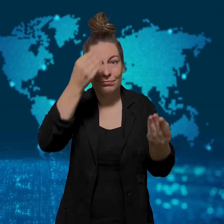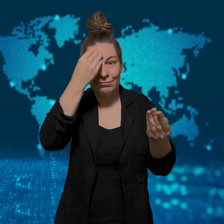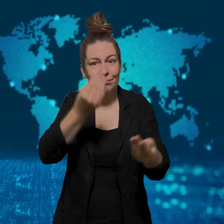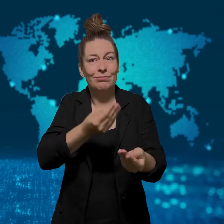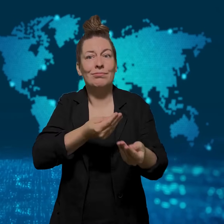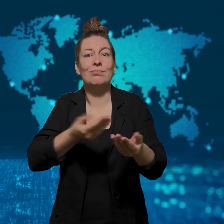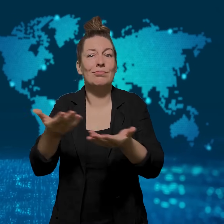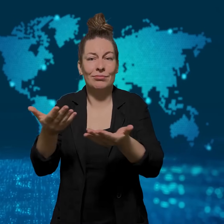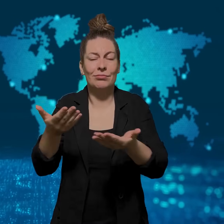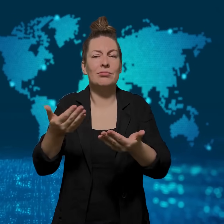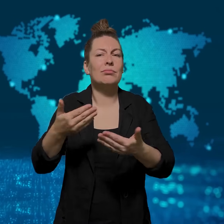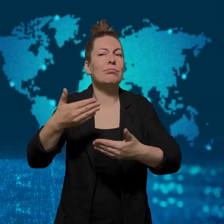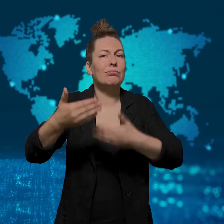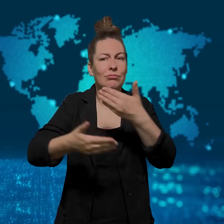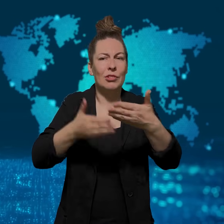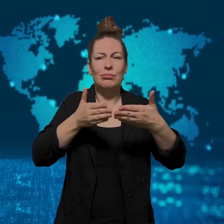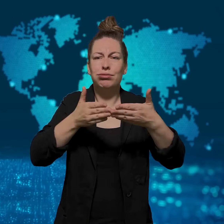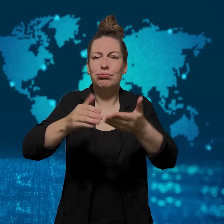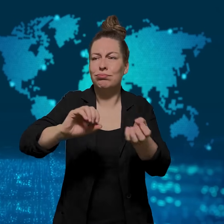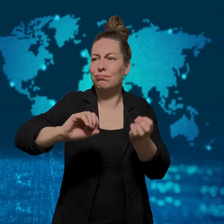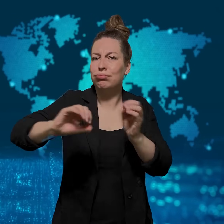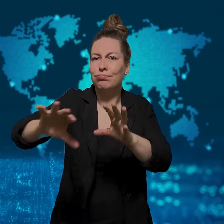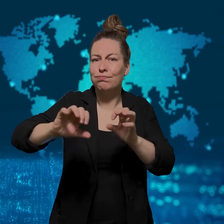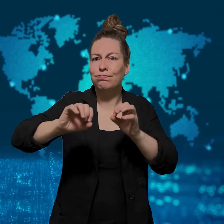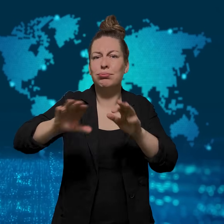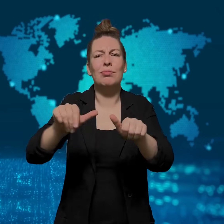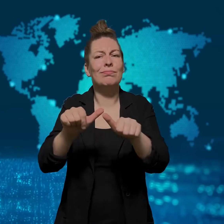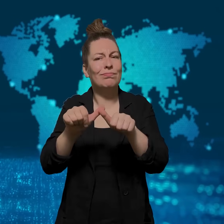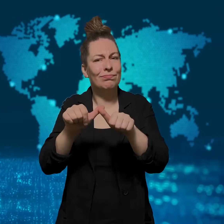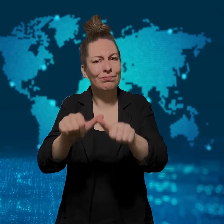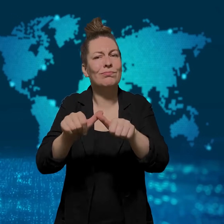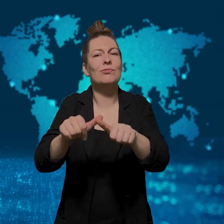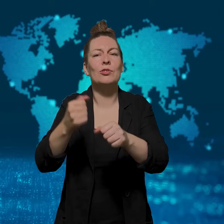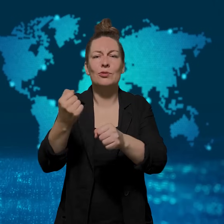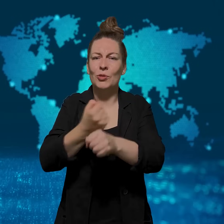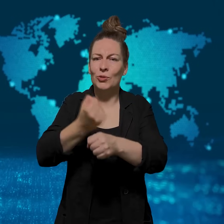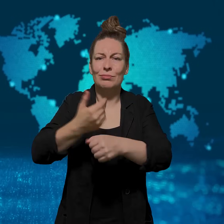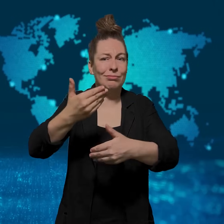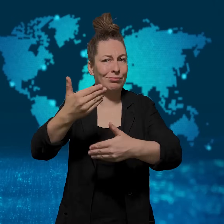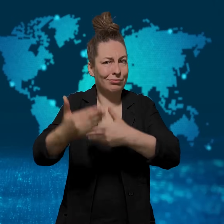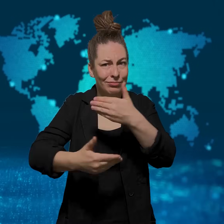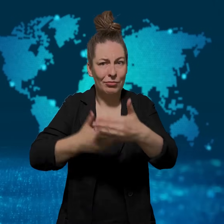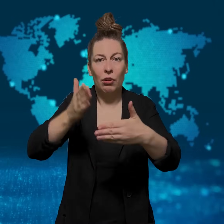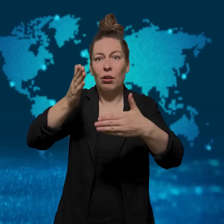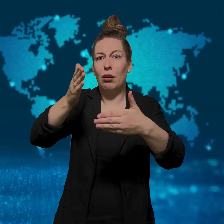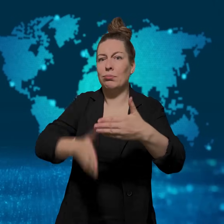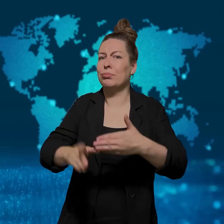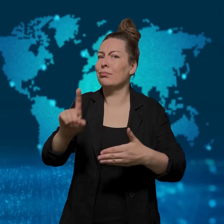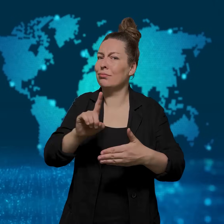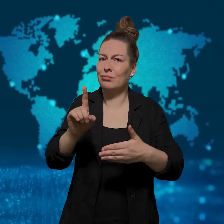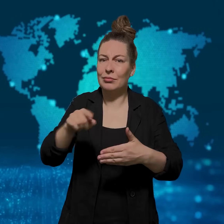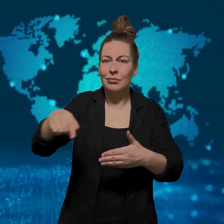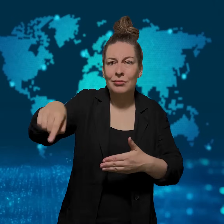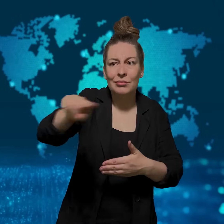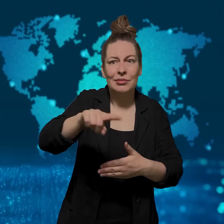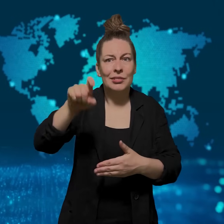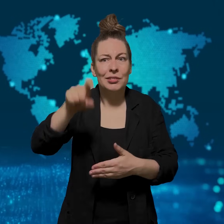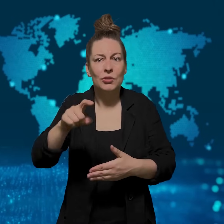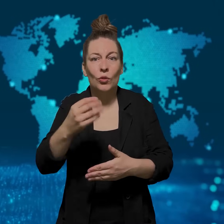The US has said the pier is again functional and will continue to